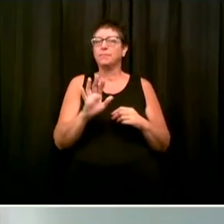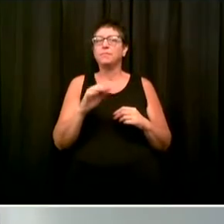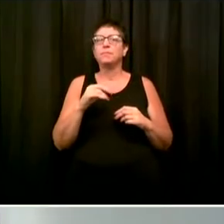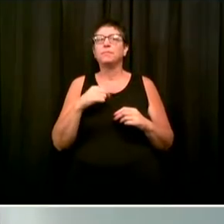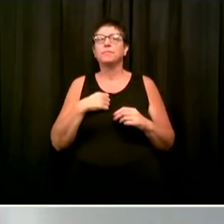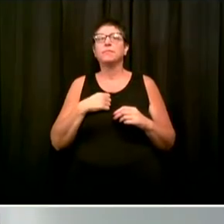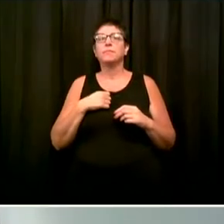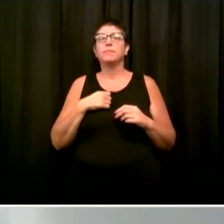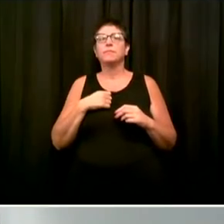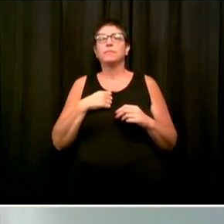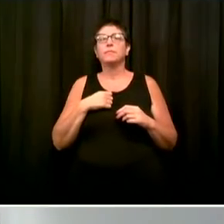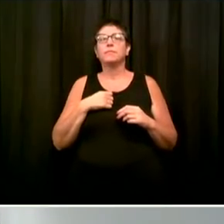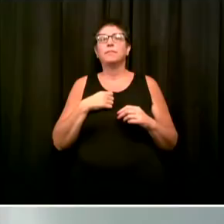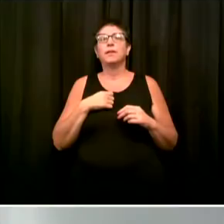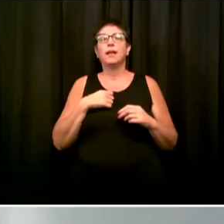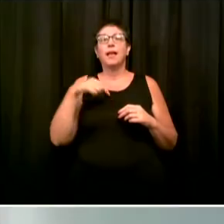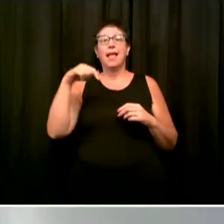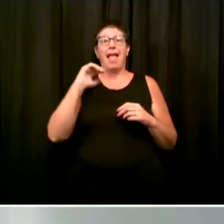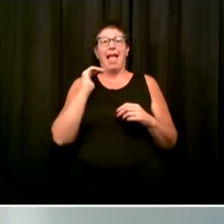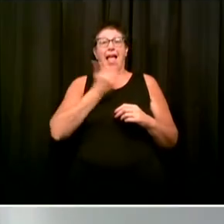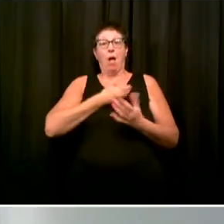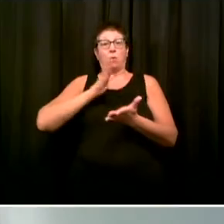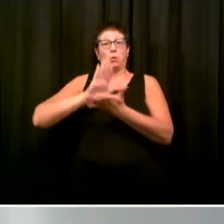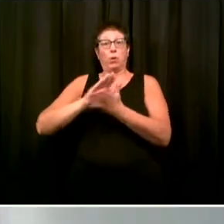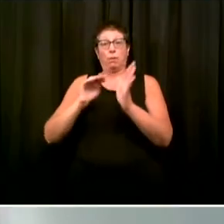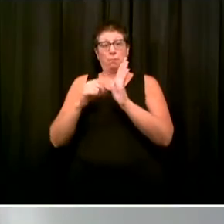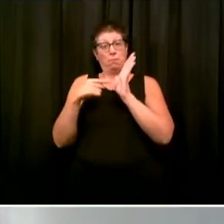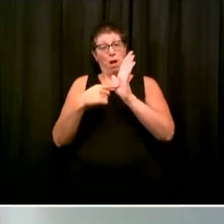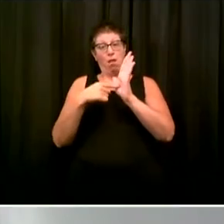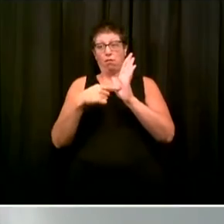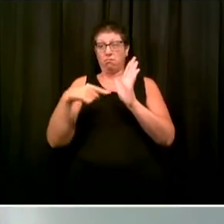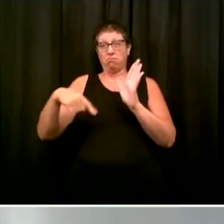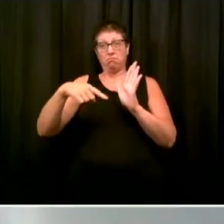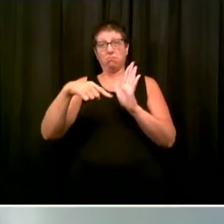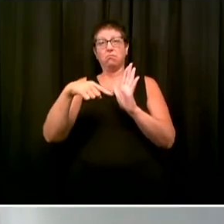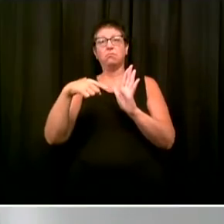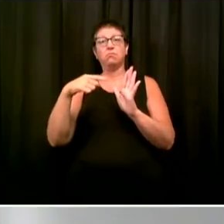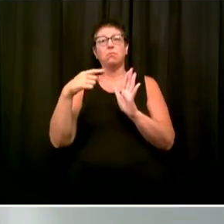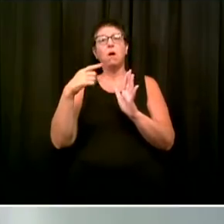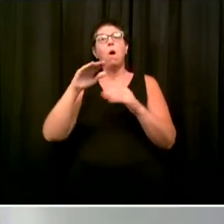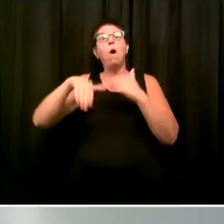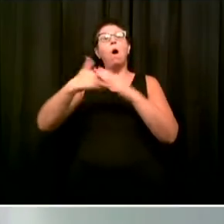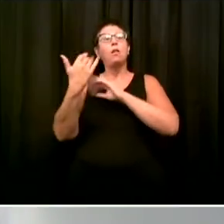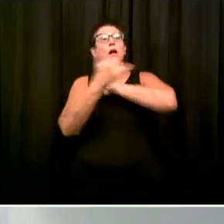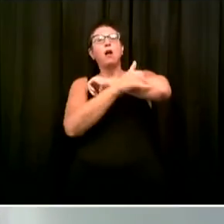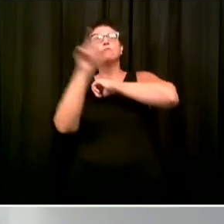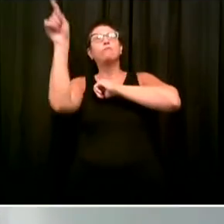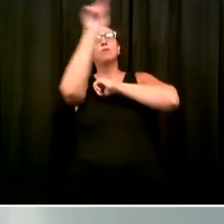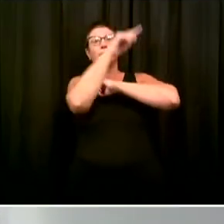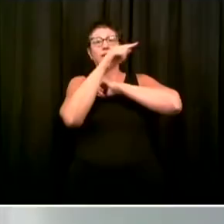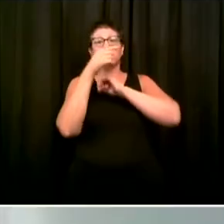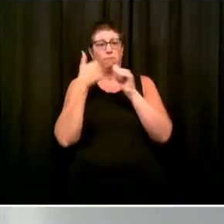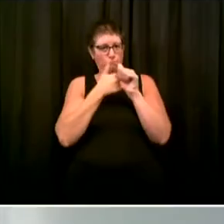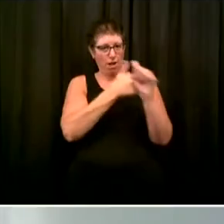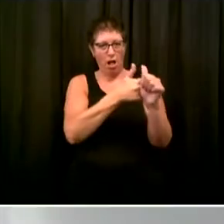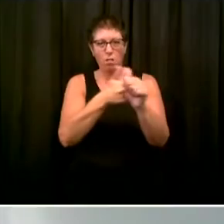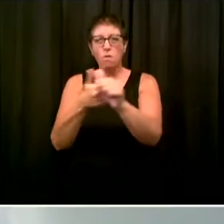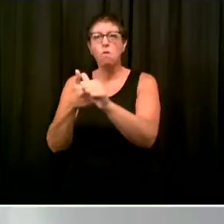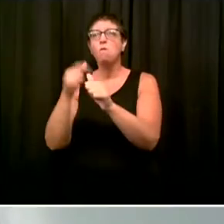I THINK THE MAYOR HIGHLIGHTED ALL THE CTL POT ELDDIONTO NOTE